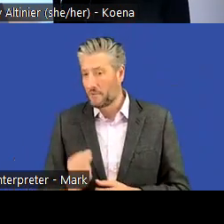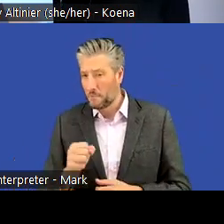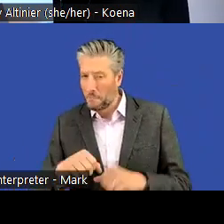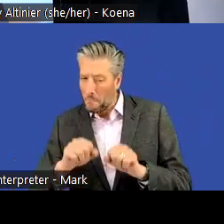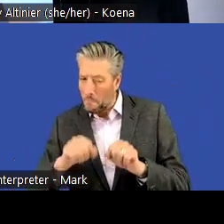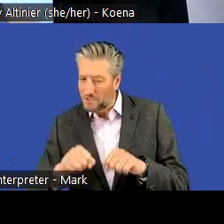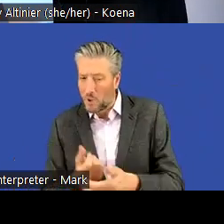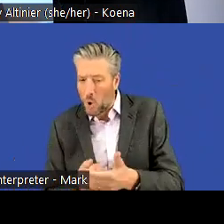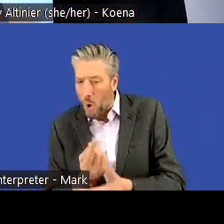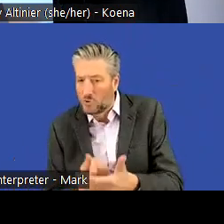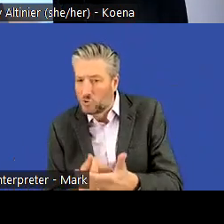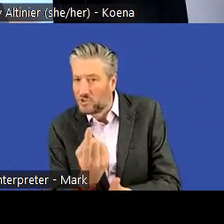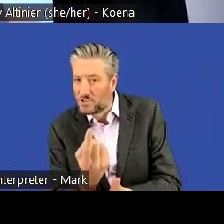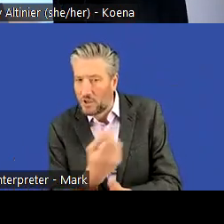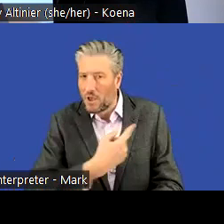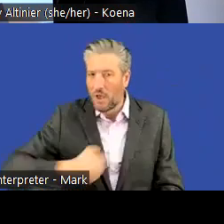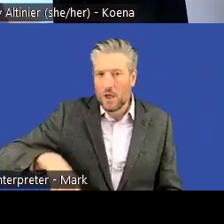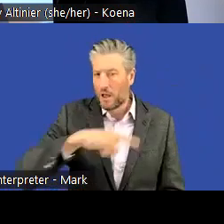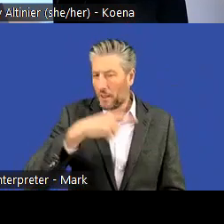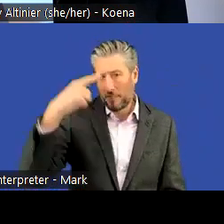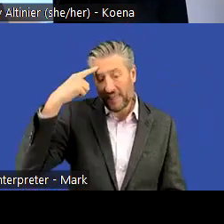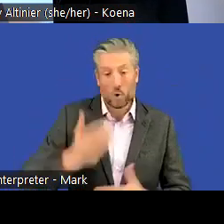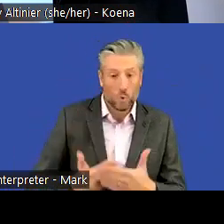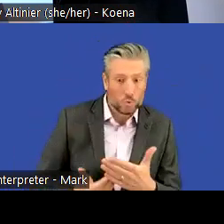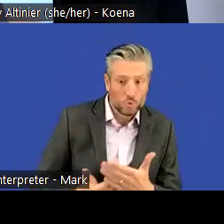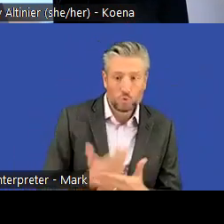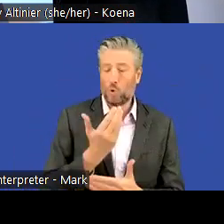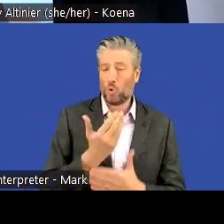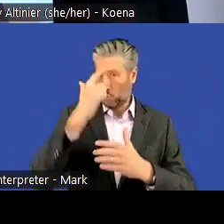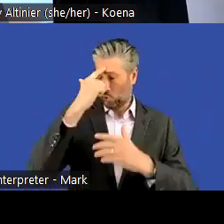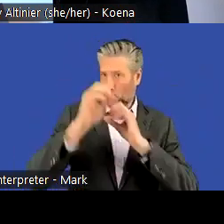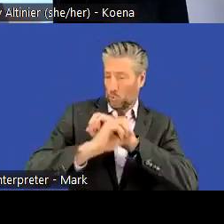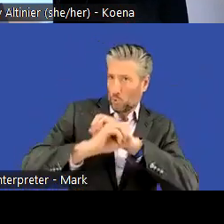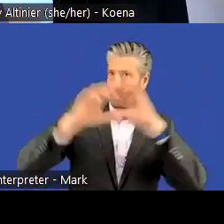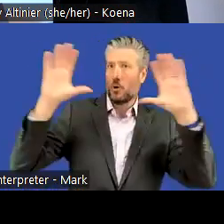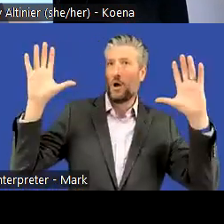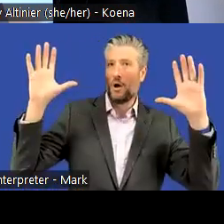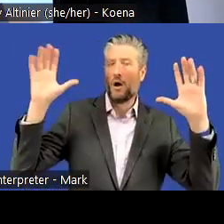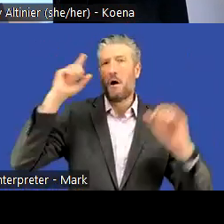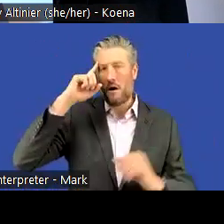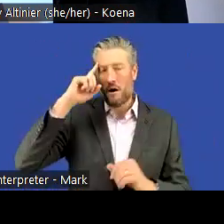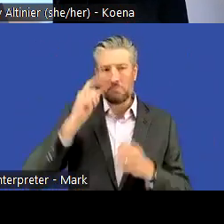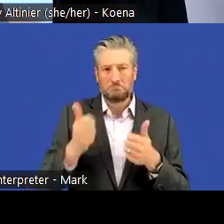and social model where disability would be the standard meter allowing the evaluation